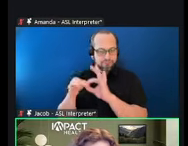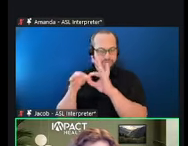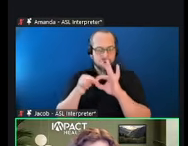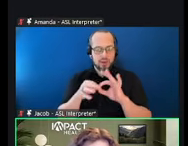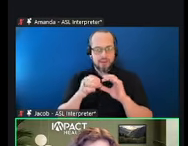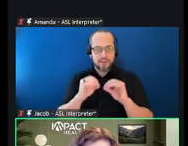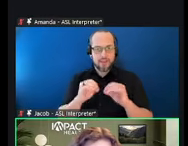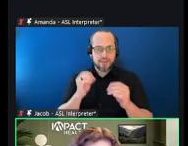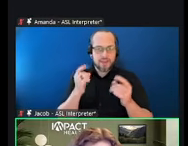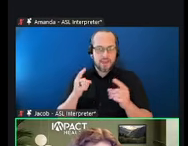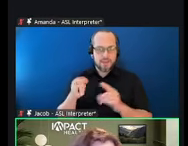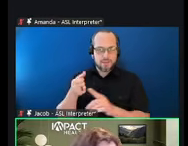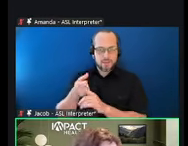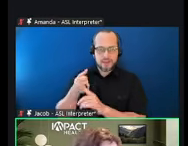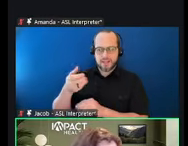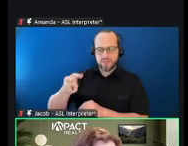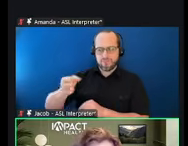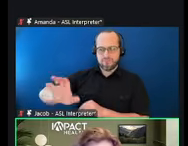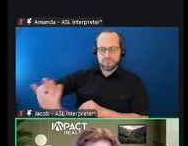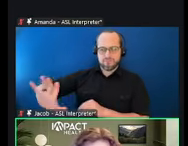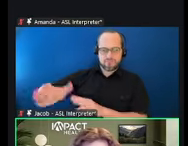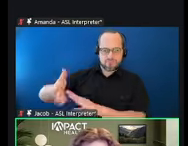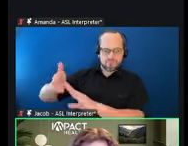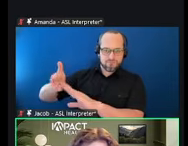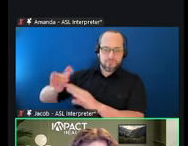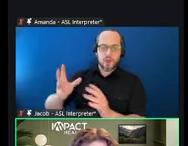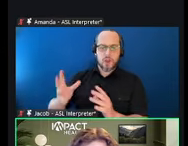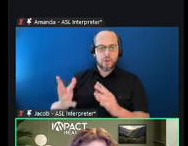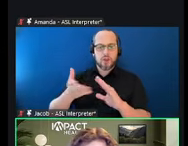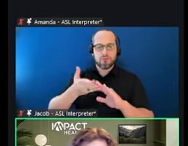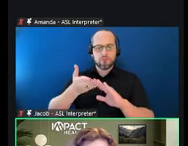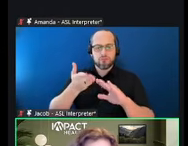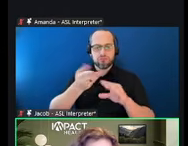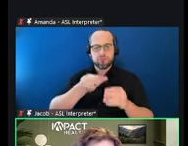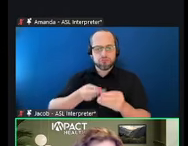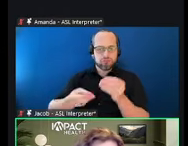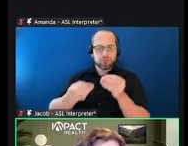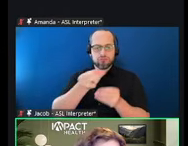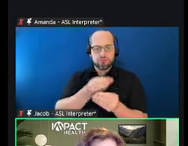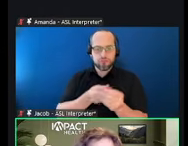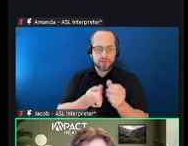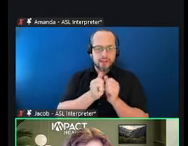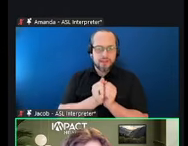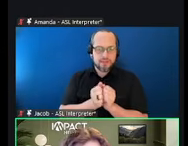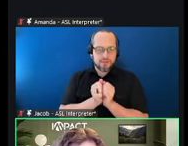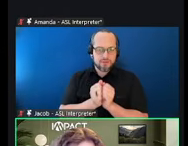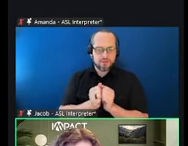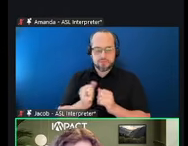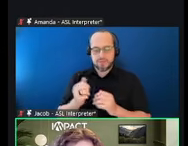we've had the opportunity um to serve as health related social need or non-medical driver health